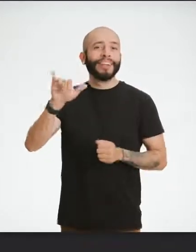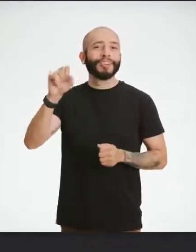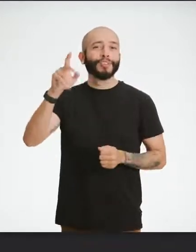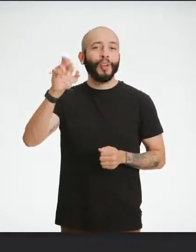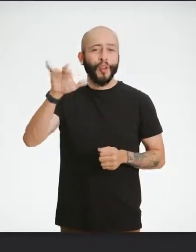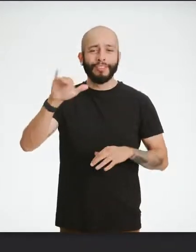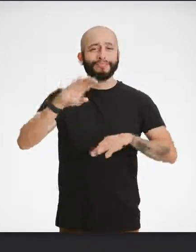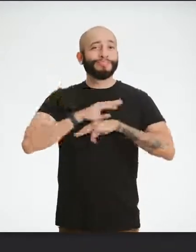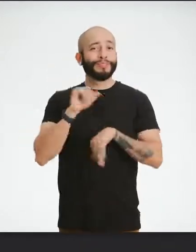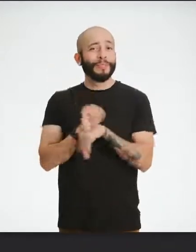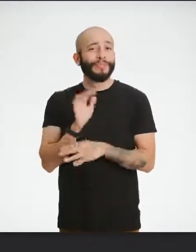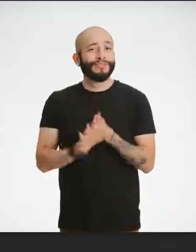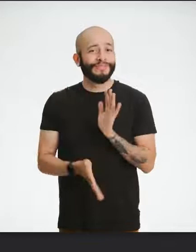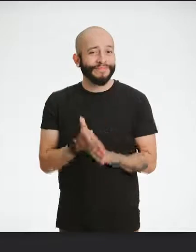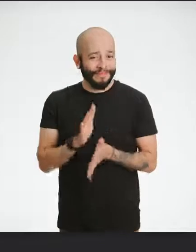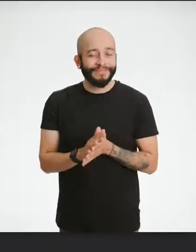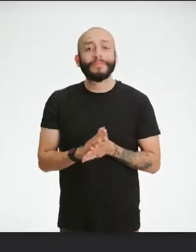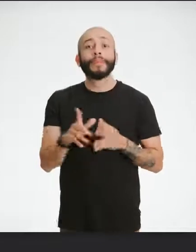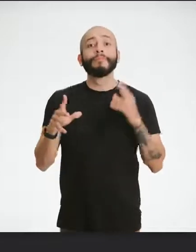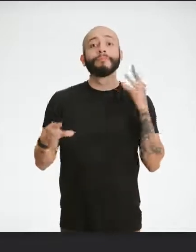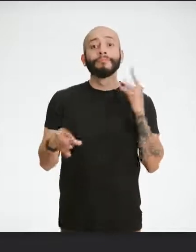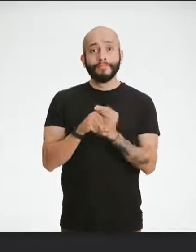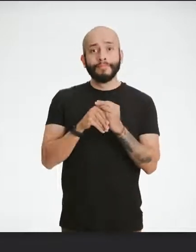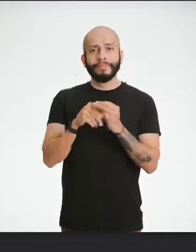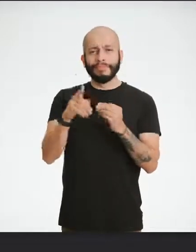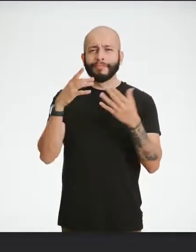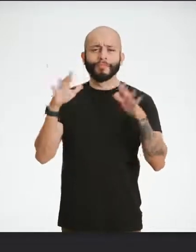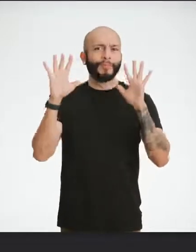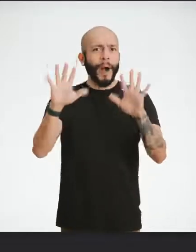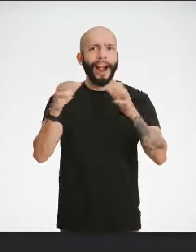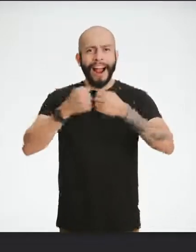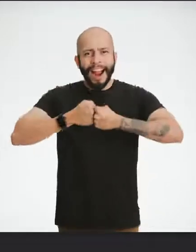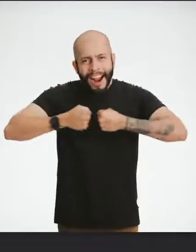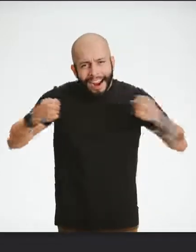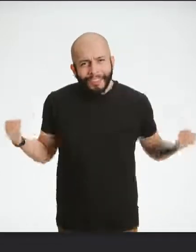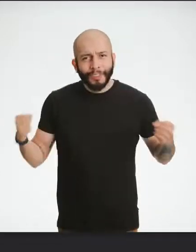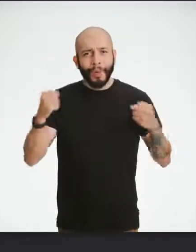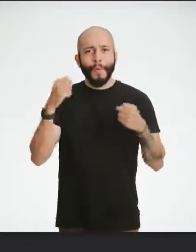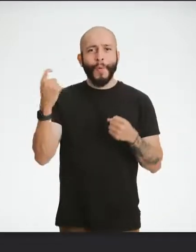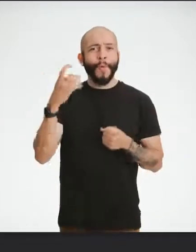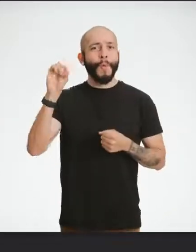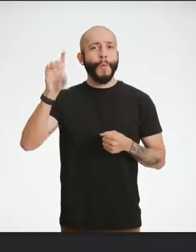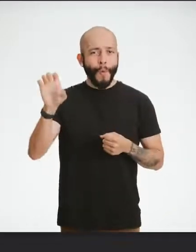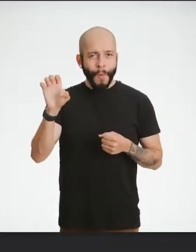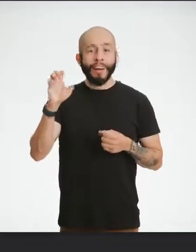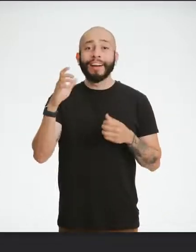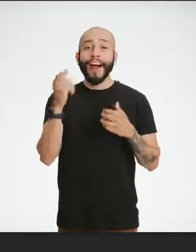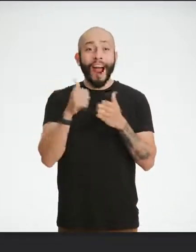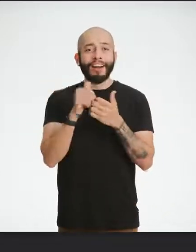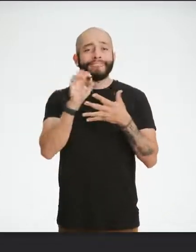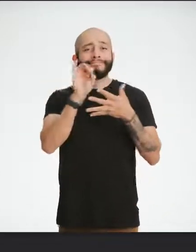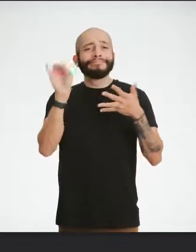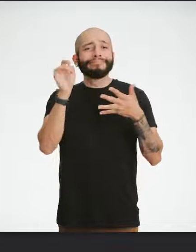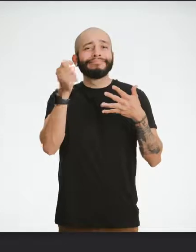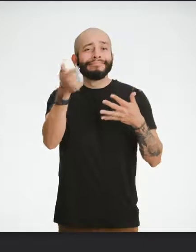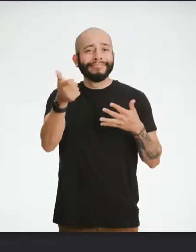Anything that helps you get the job done. Ken: Package Plugins are a great way to extend Xcode, just by writing a little Swift.